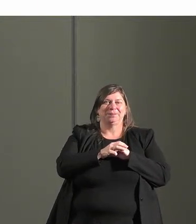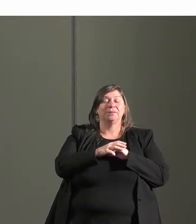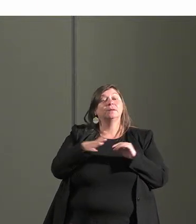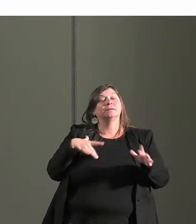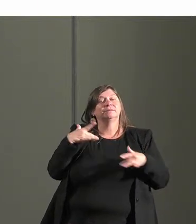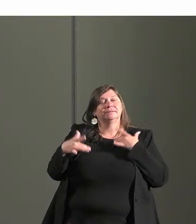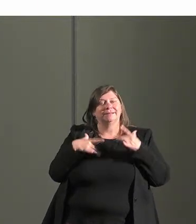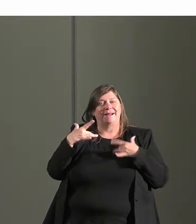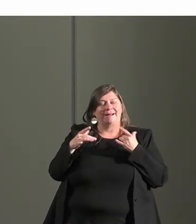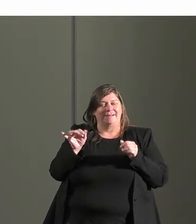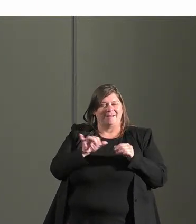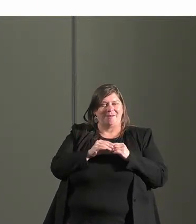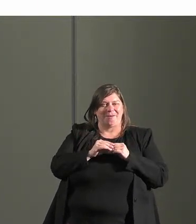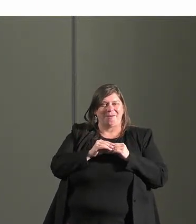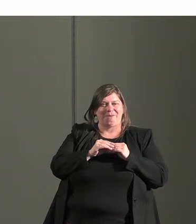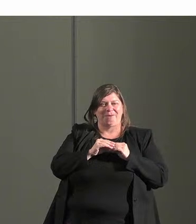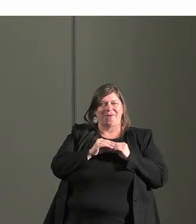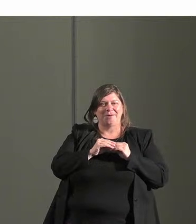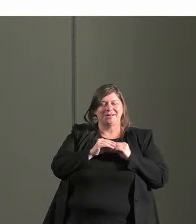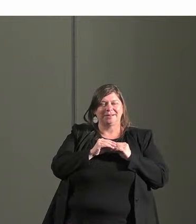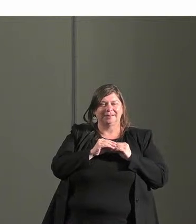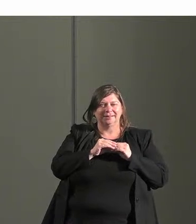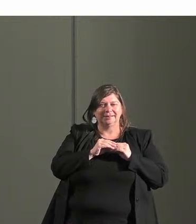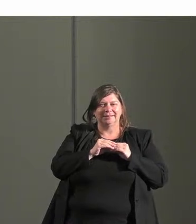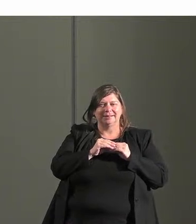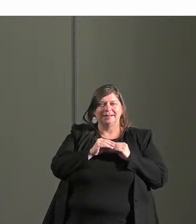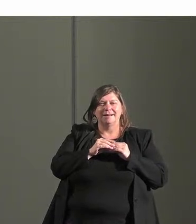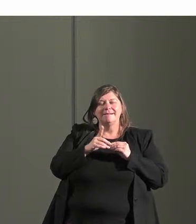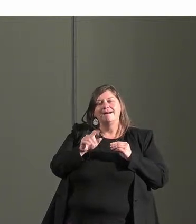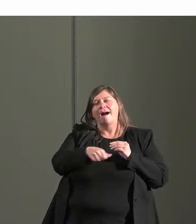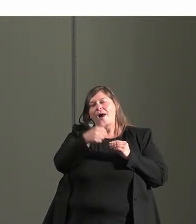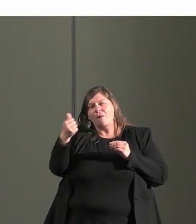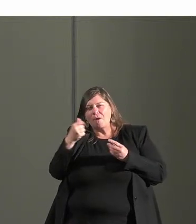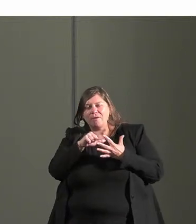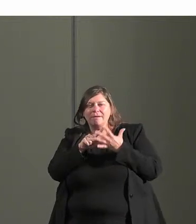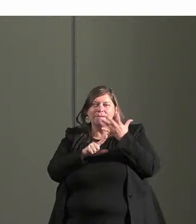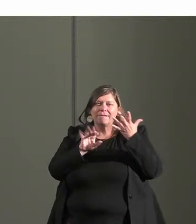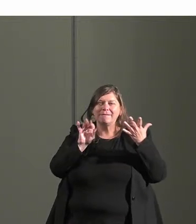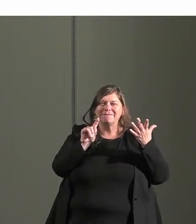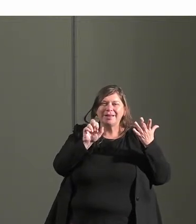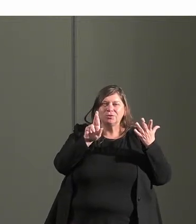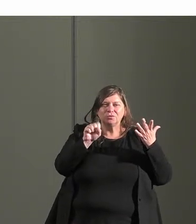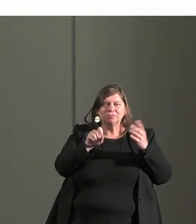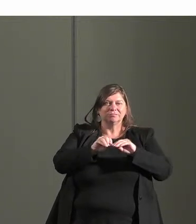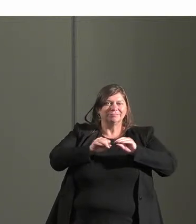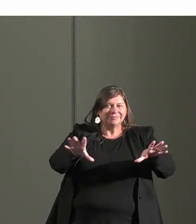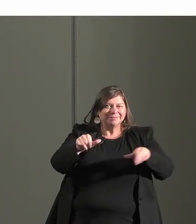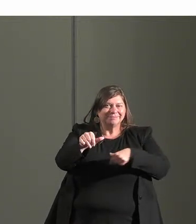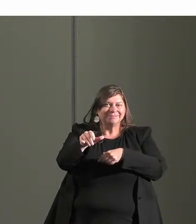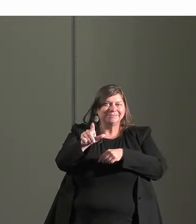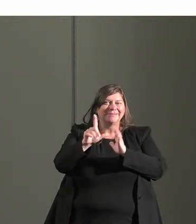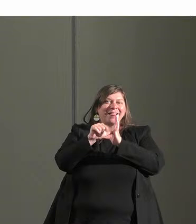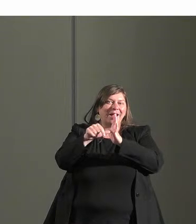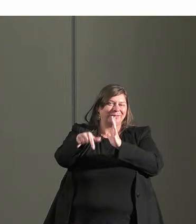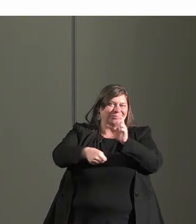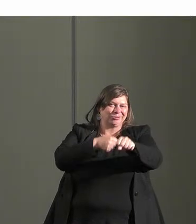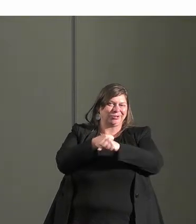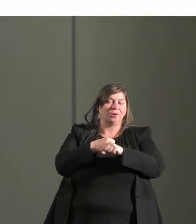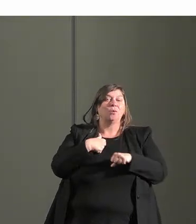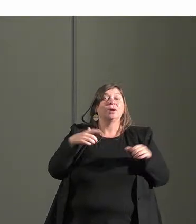excited we are rolling them out. . We are excited also